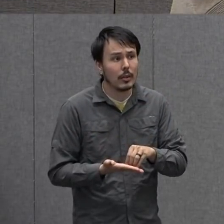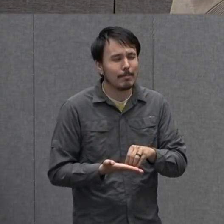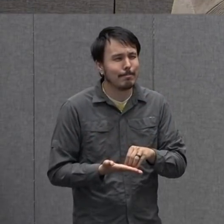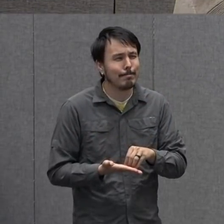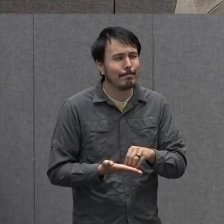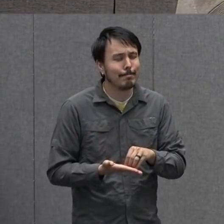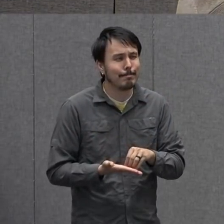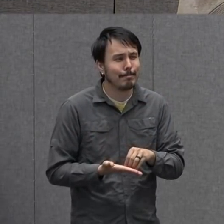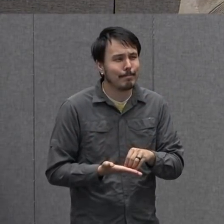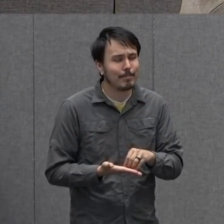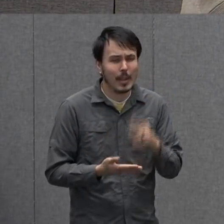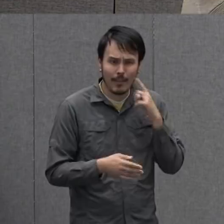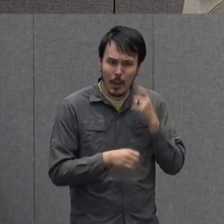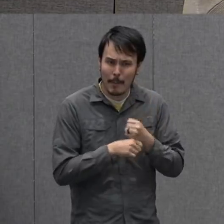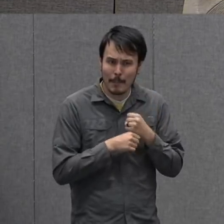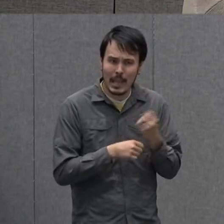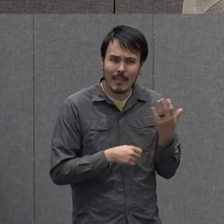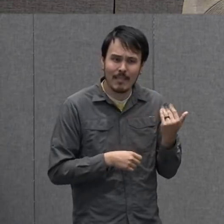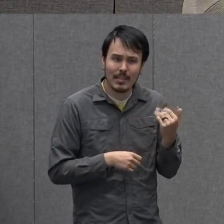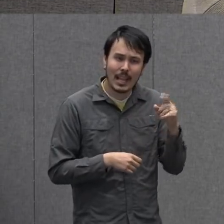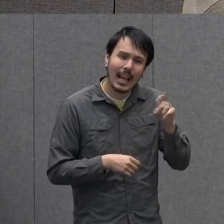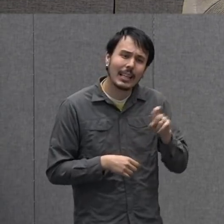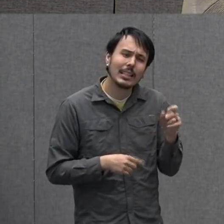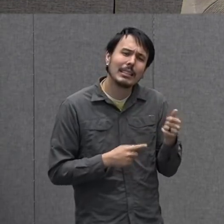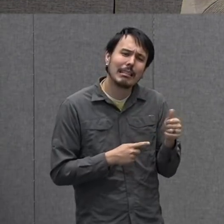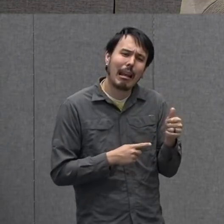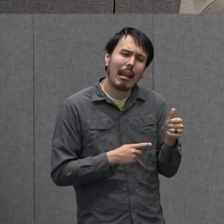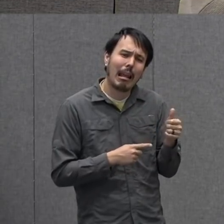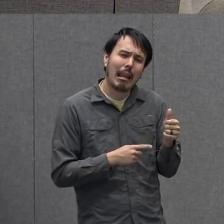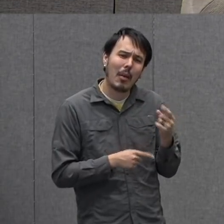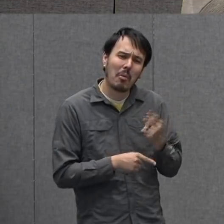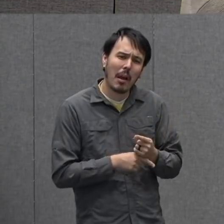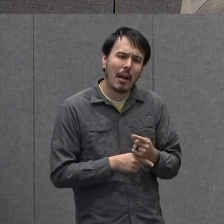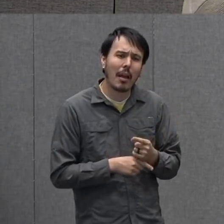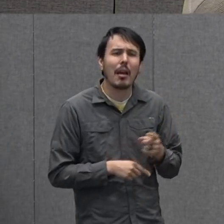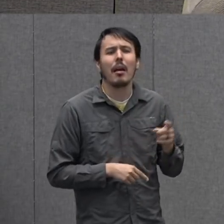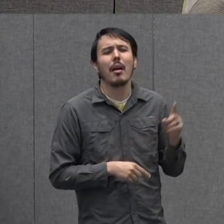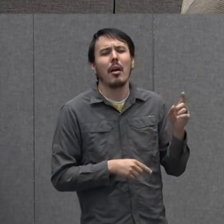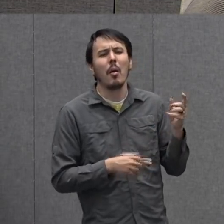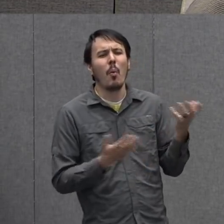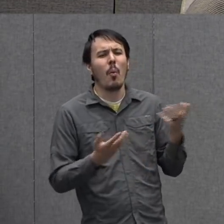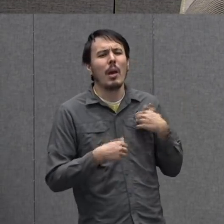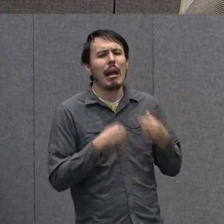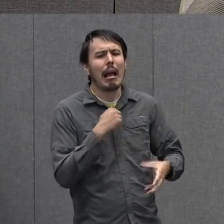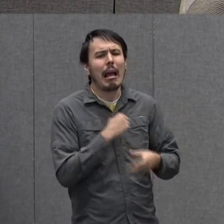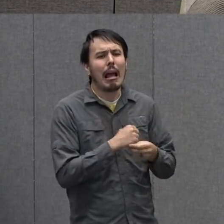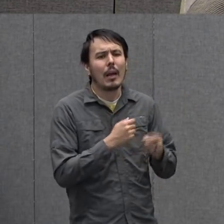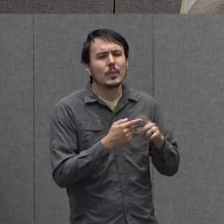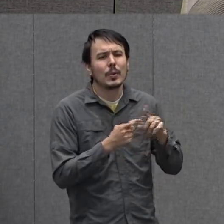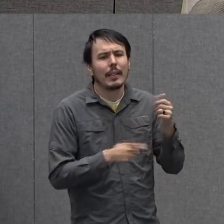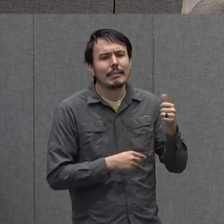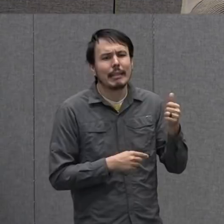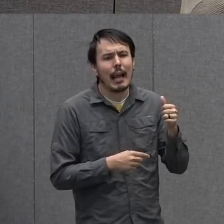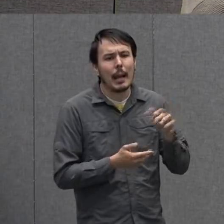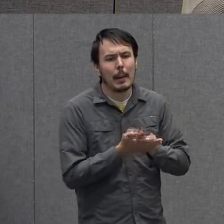In order to make 15, I'd have to have a 10, right? So what would I add to that nine to make that 10?